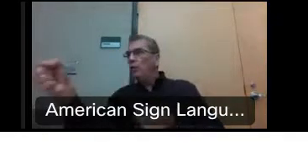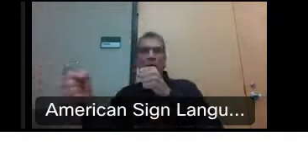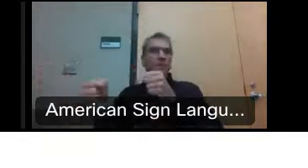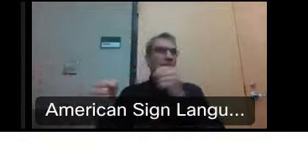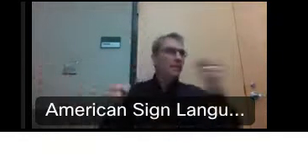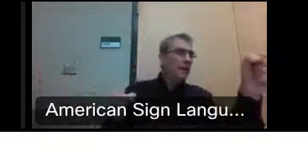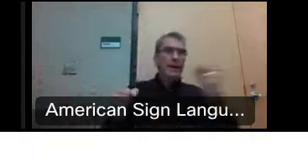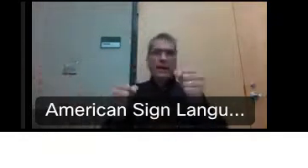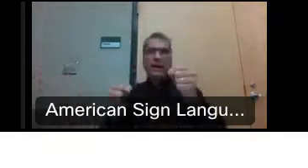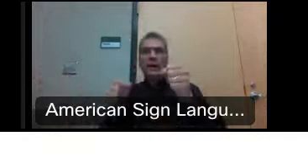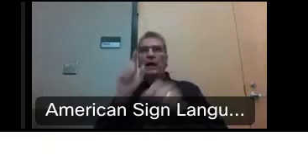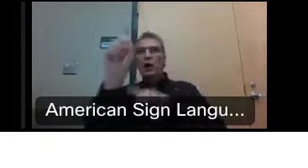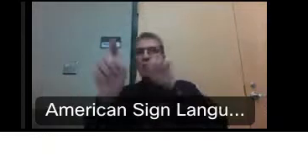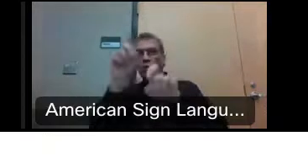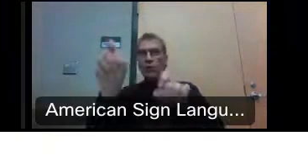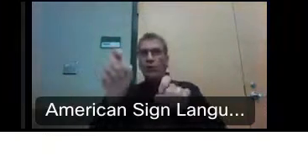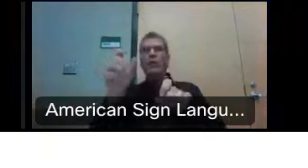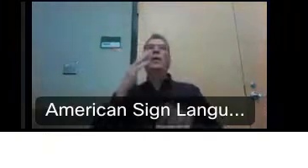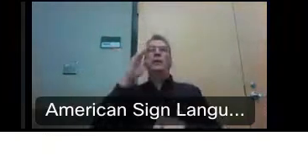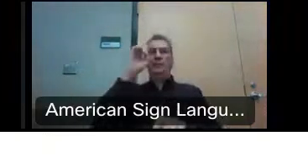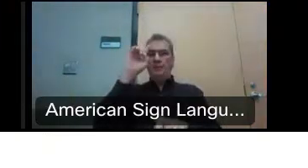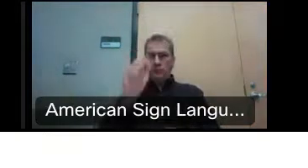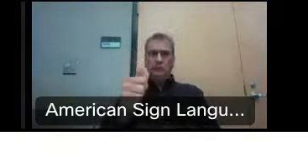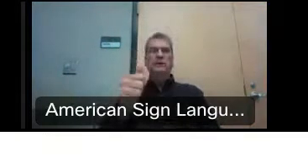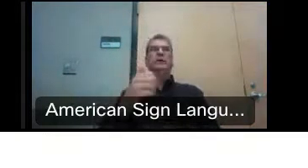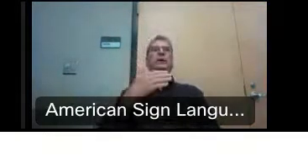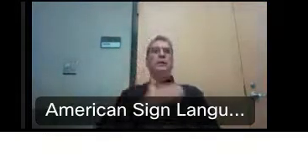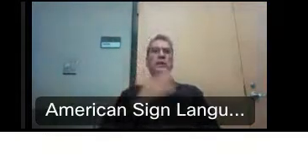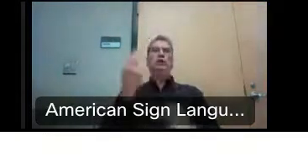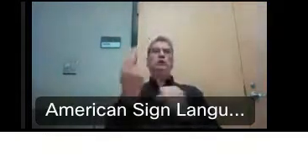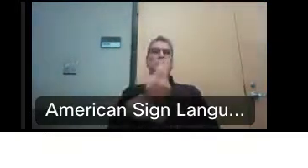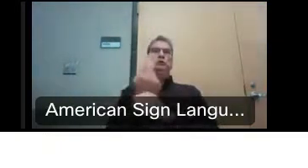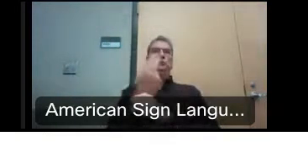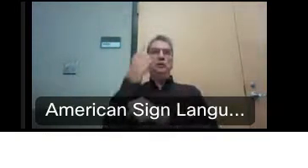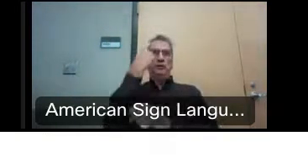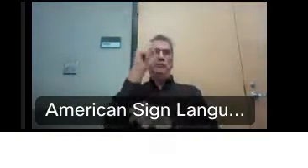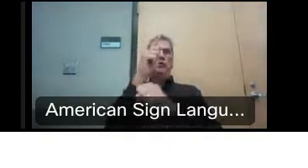Um, please use those microphones. Um, so the people who are joining us virtually can can